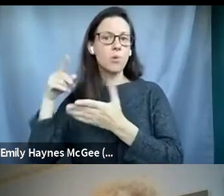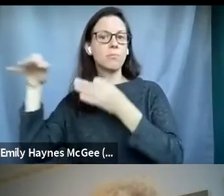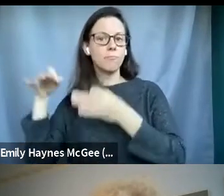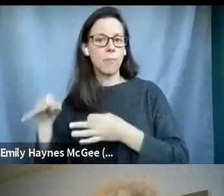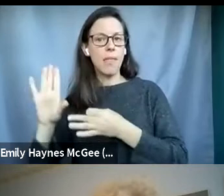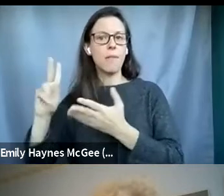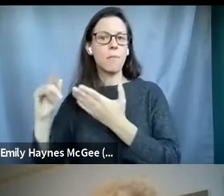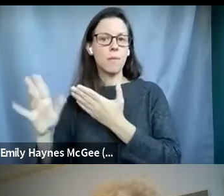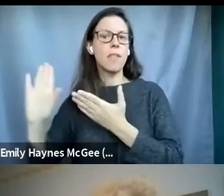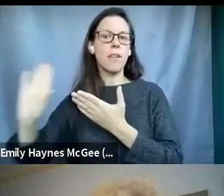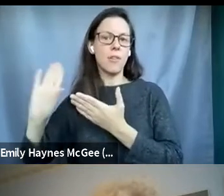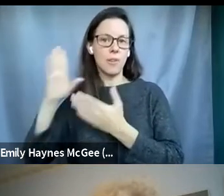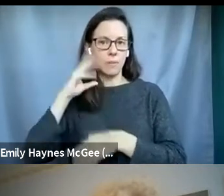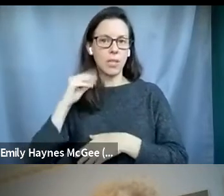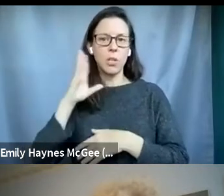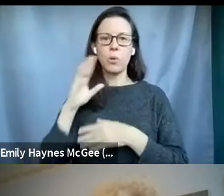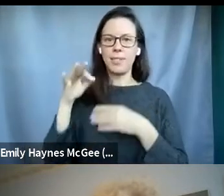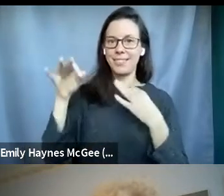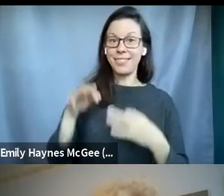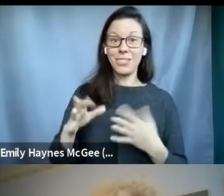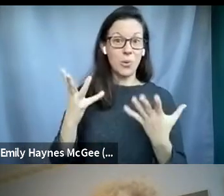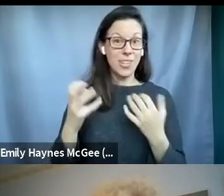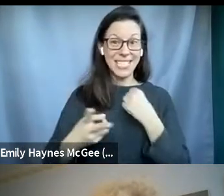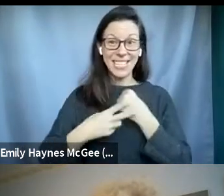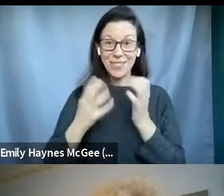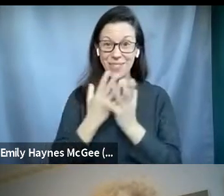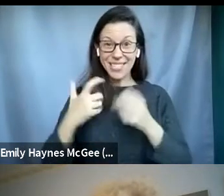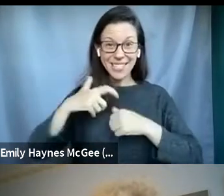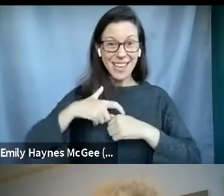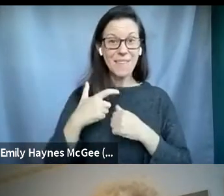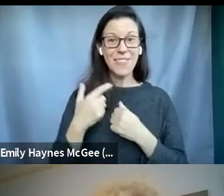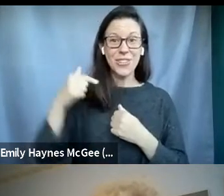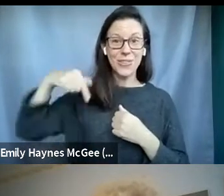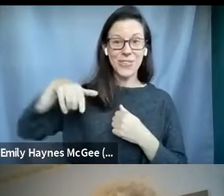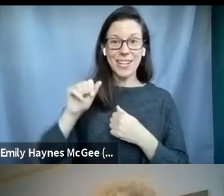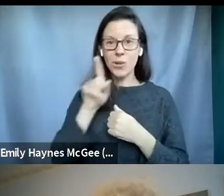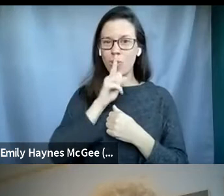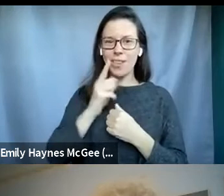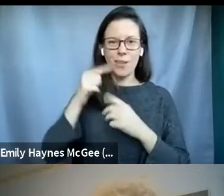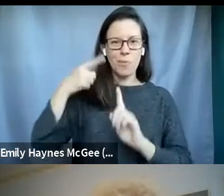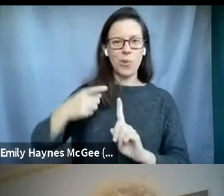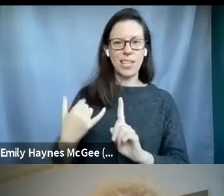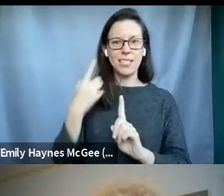So we want to save as much time as for questions and answers because this is really what you all want to know and need.